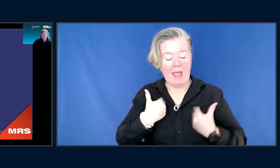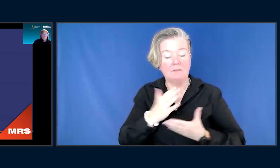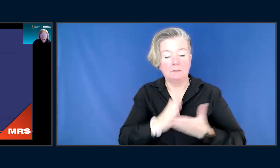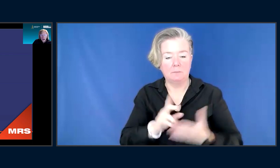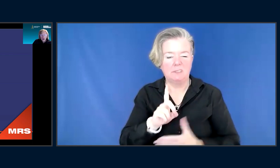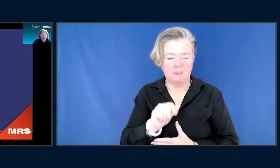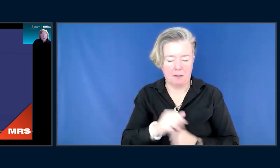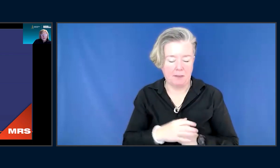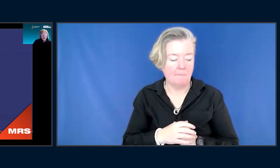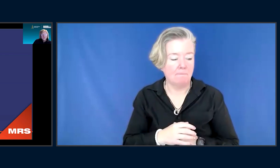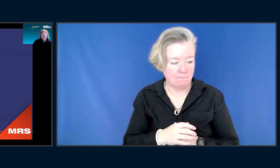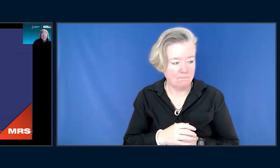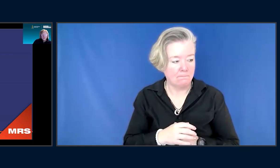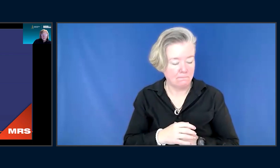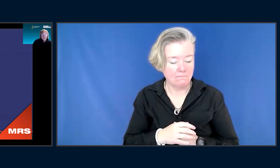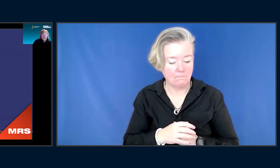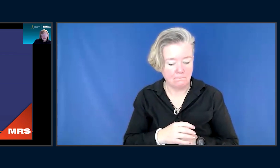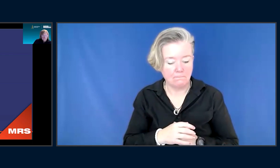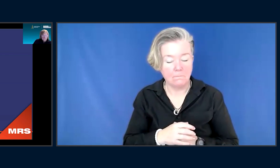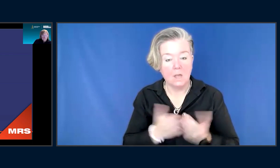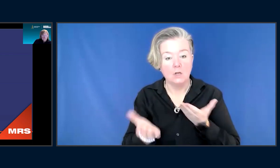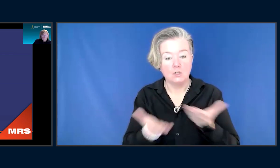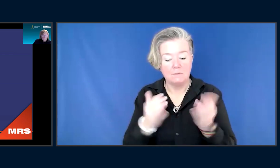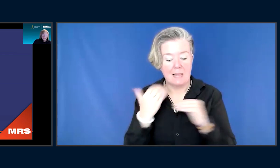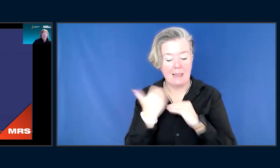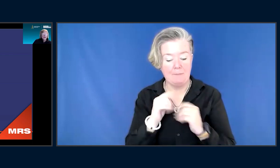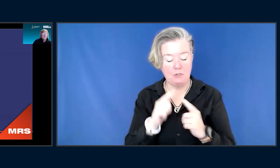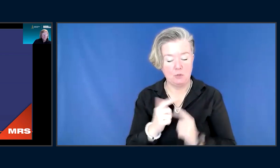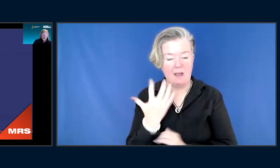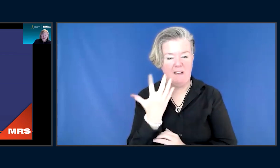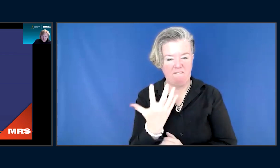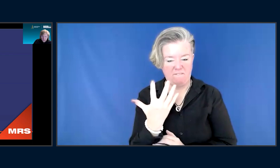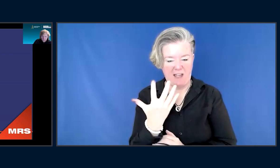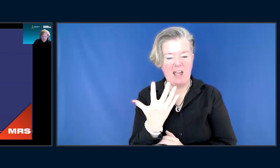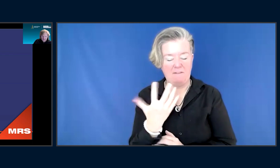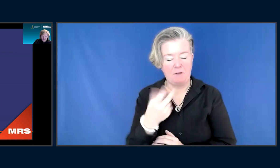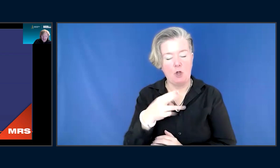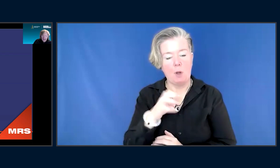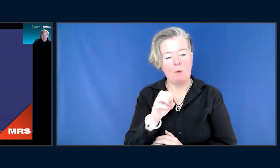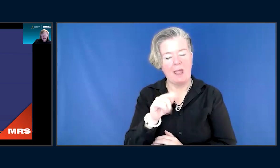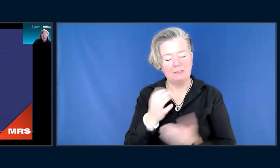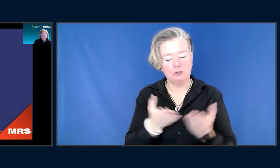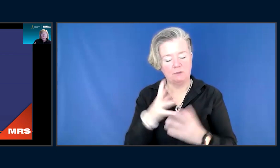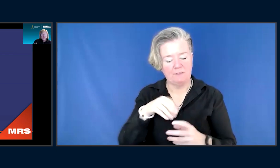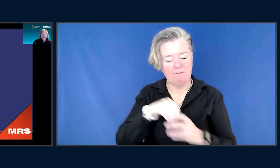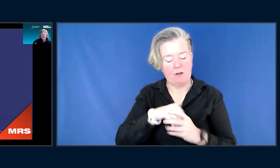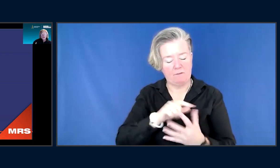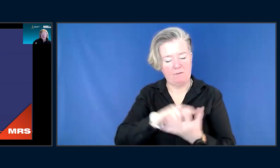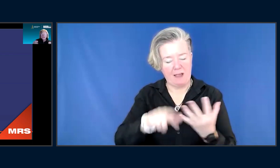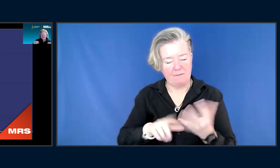who do have some disability, the services are limited to five identified Pre-ETS services,